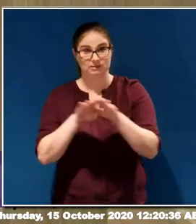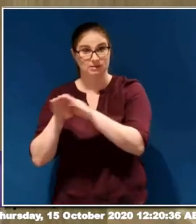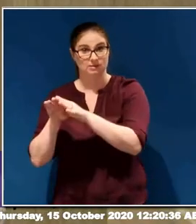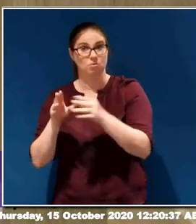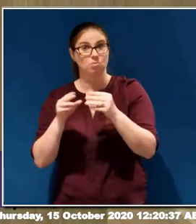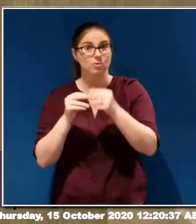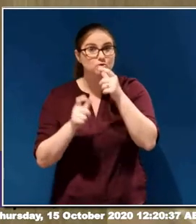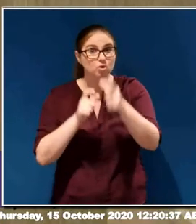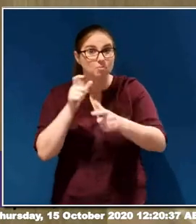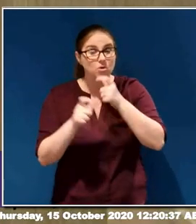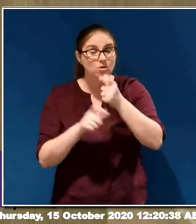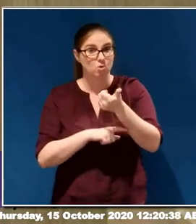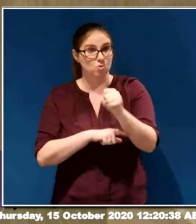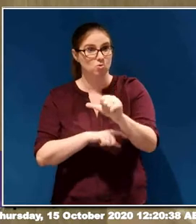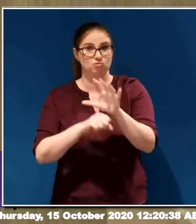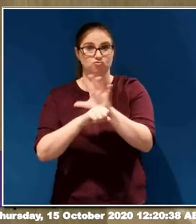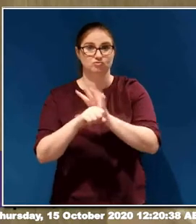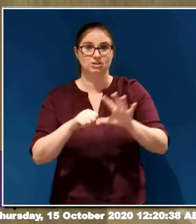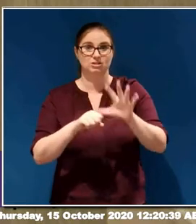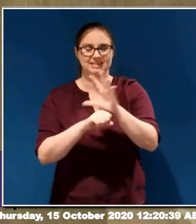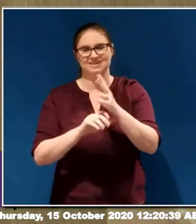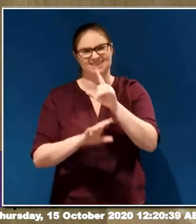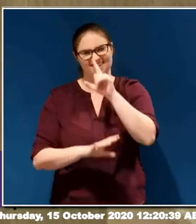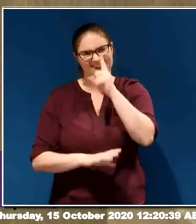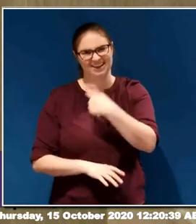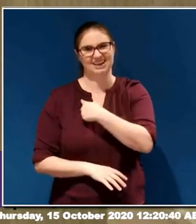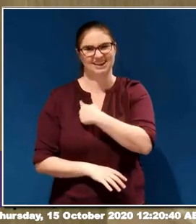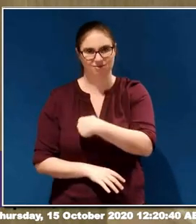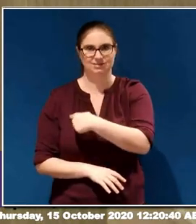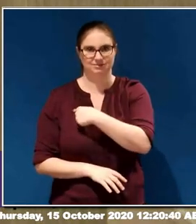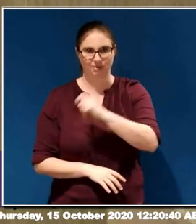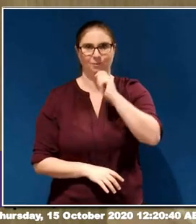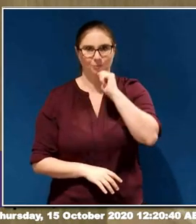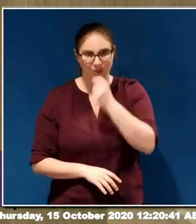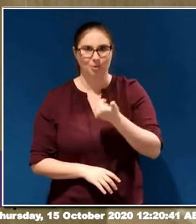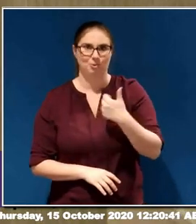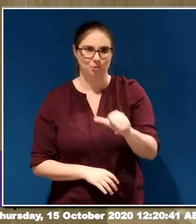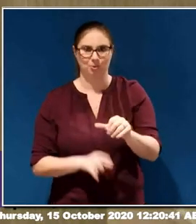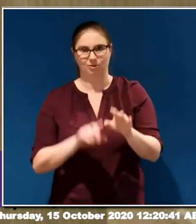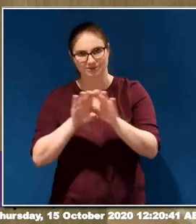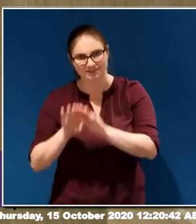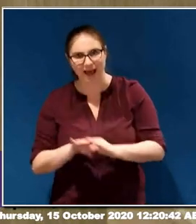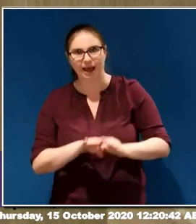We can't always guarantee that that terminology is used exactly in schools.